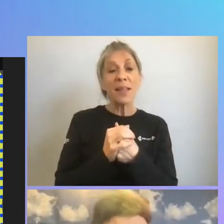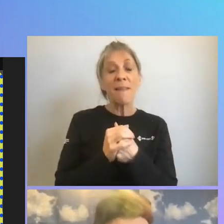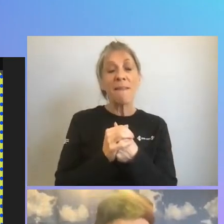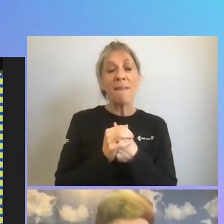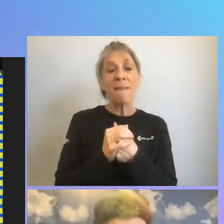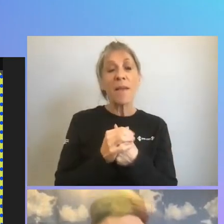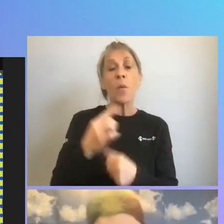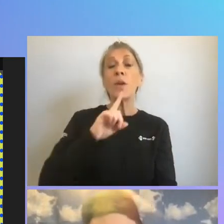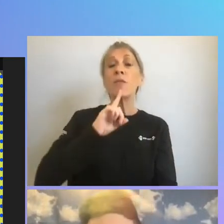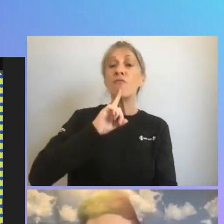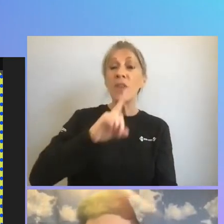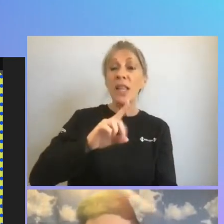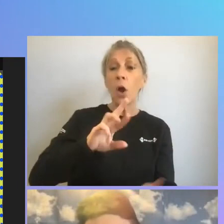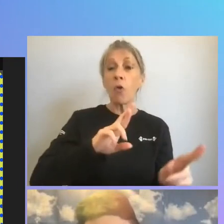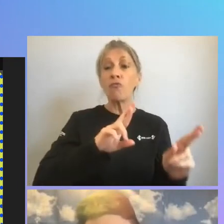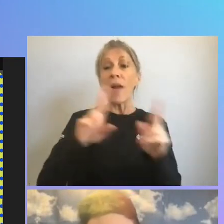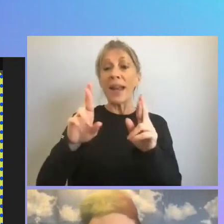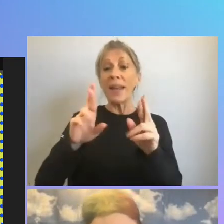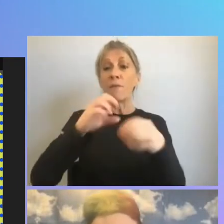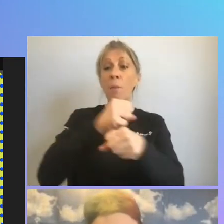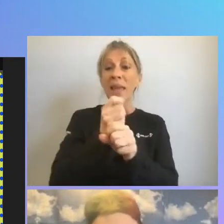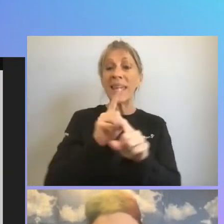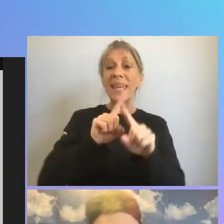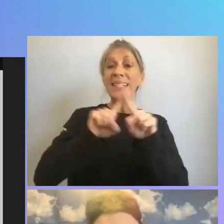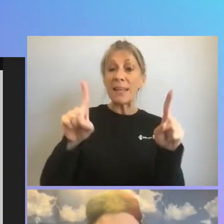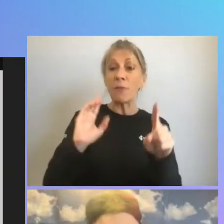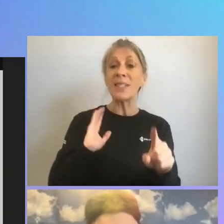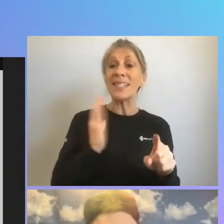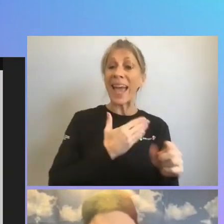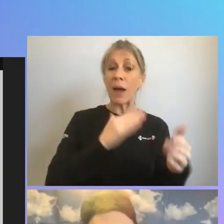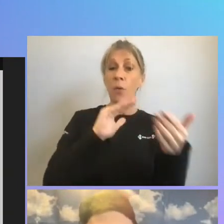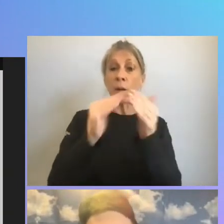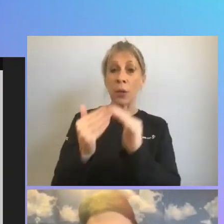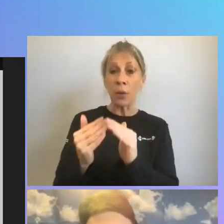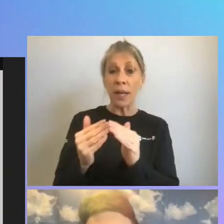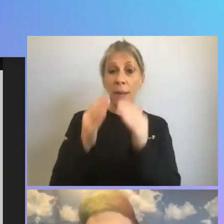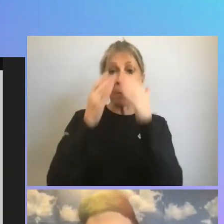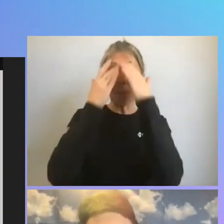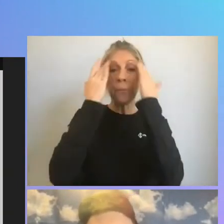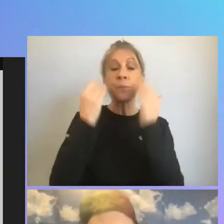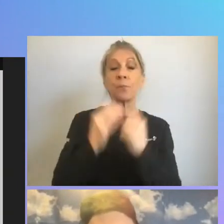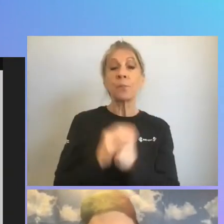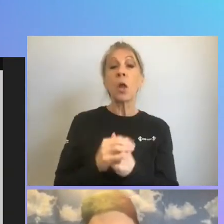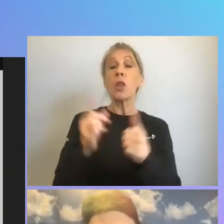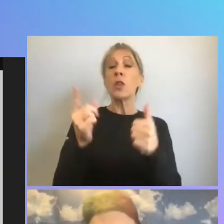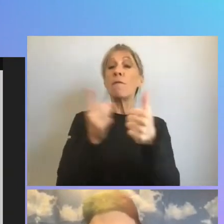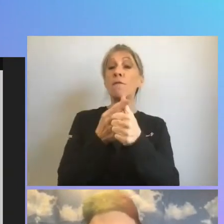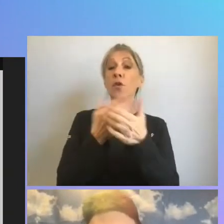for making a difference in our communities. So the first thing